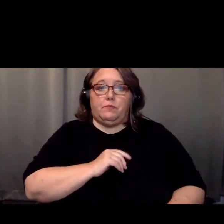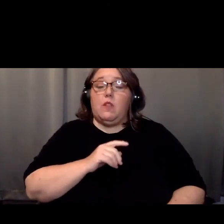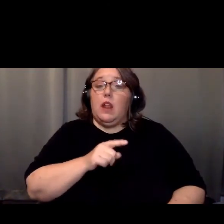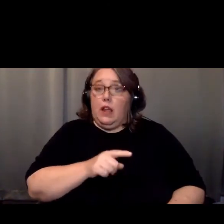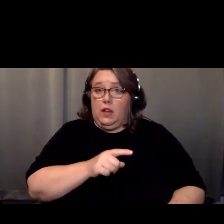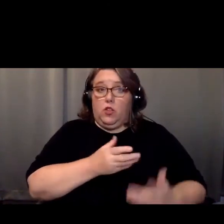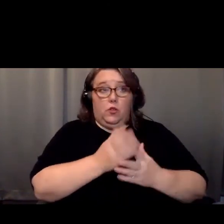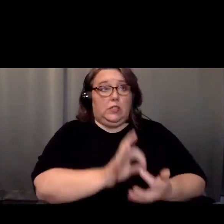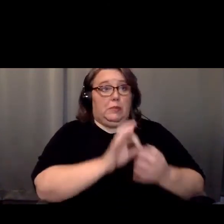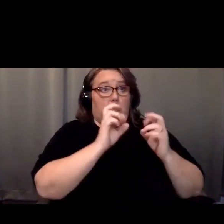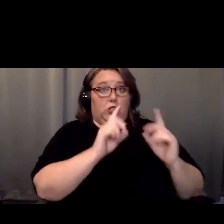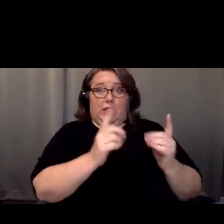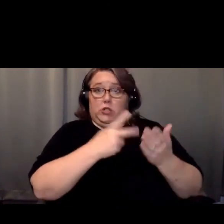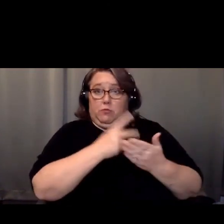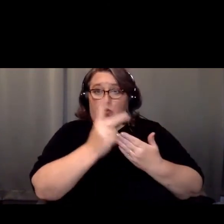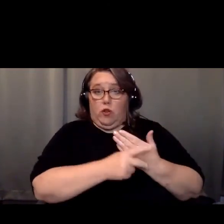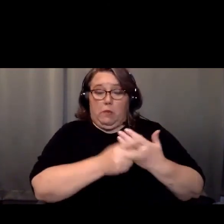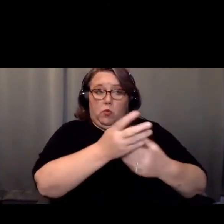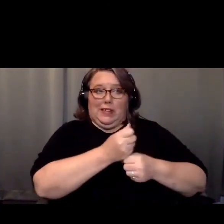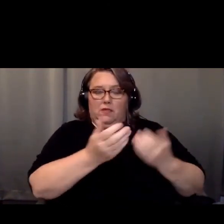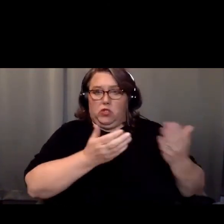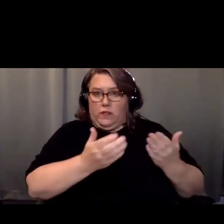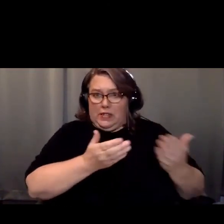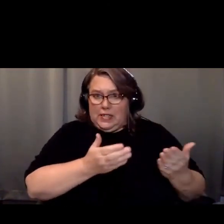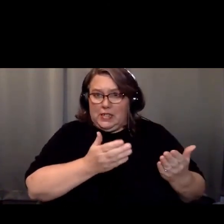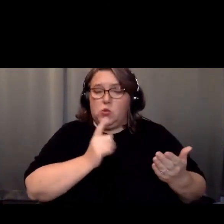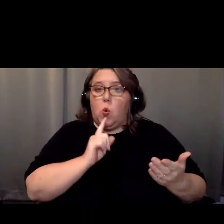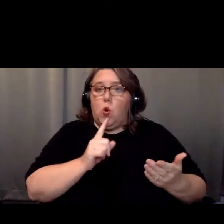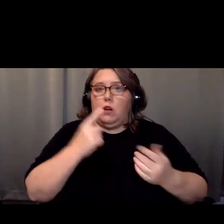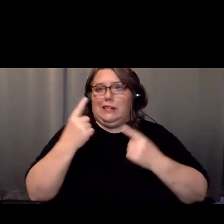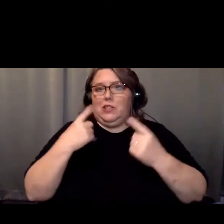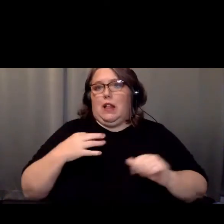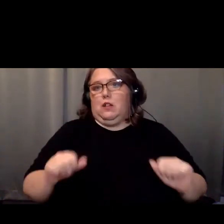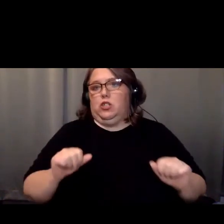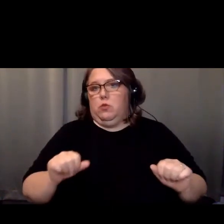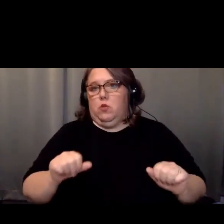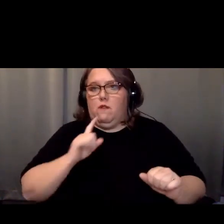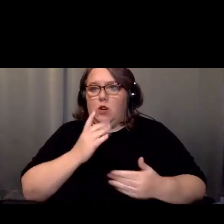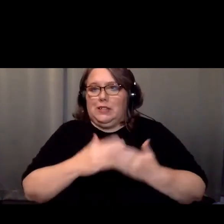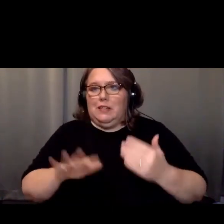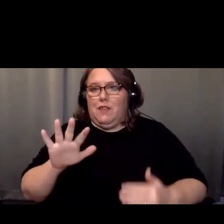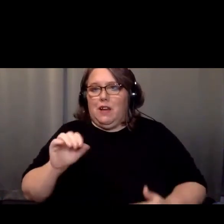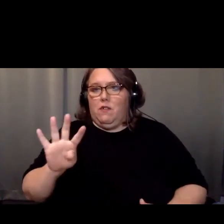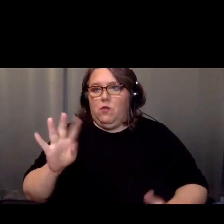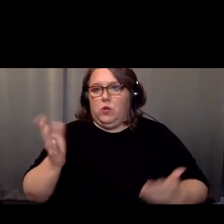through special education programs or is considered eligible for Section 504 services.